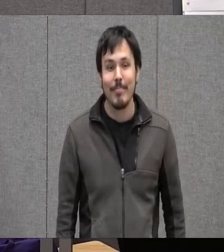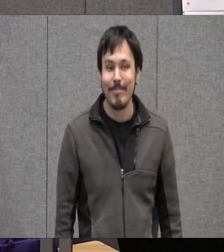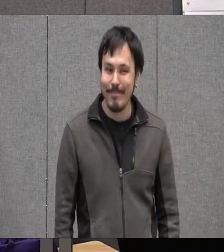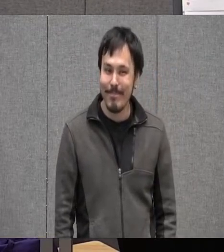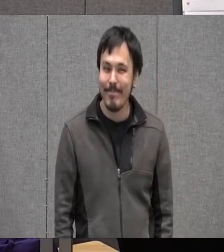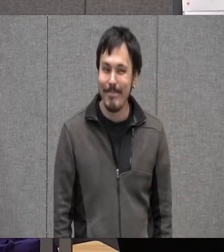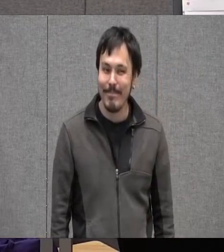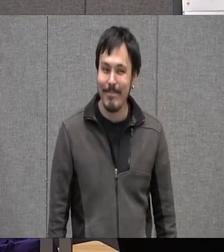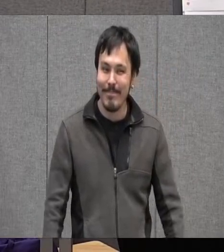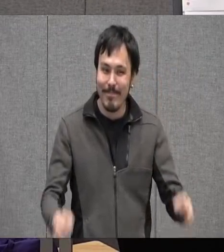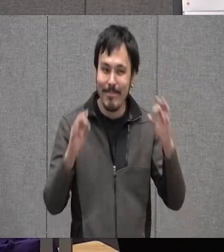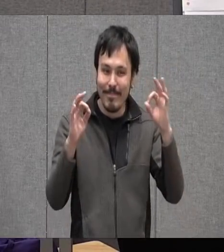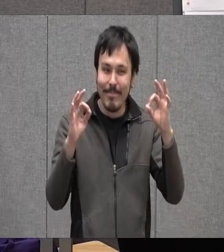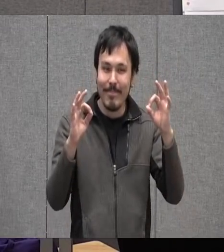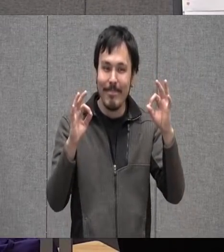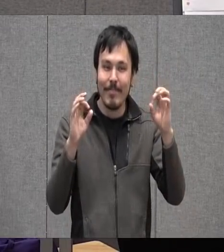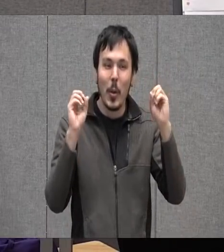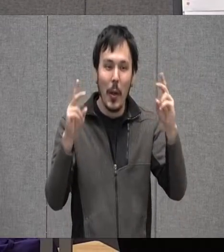Okay, I'm gonna do this one.